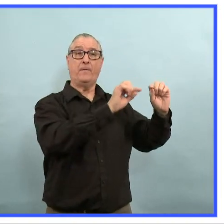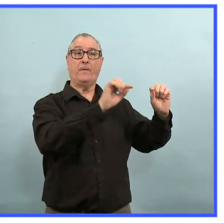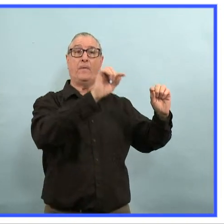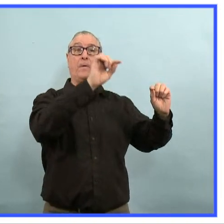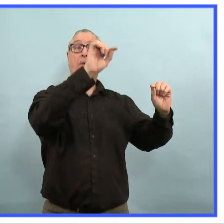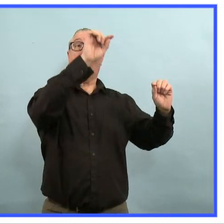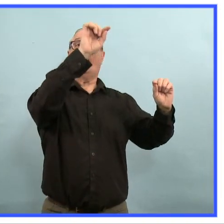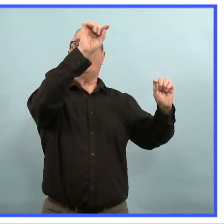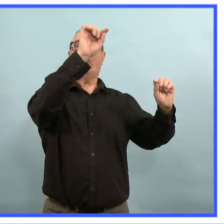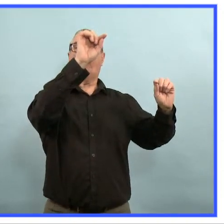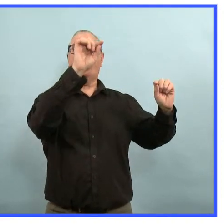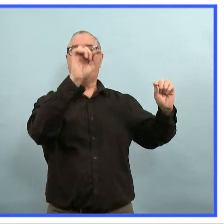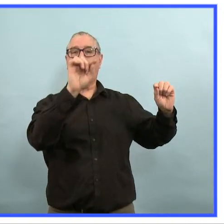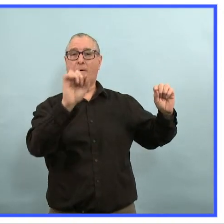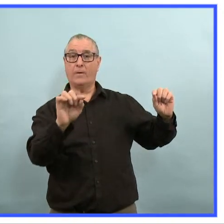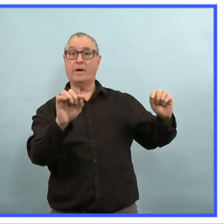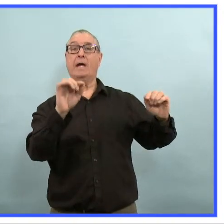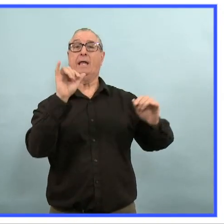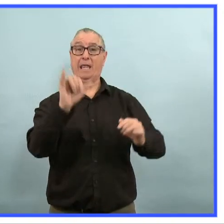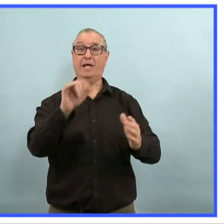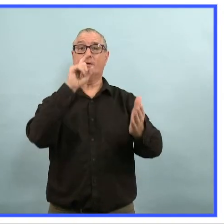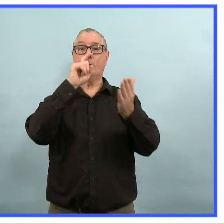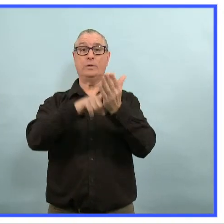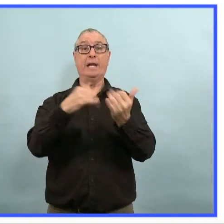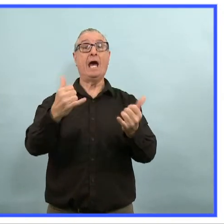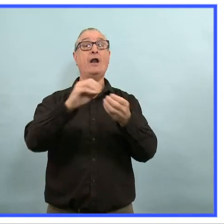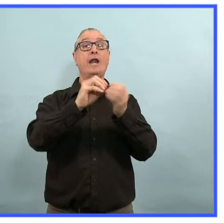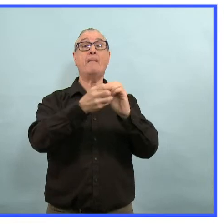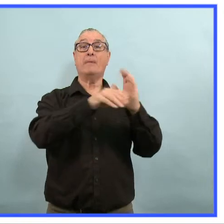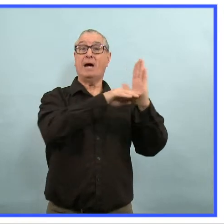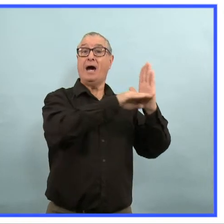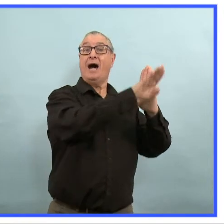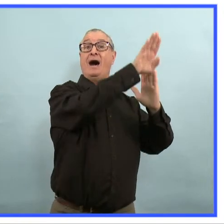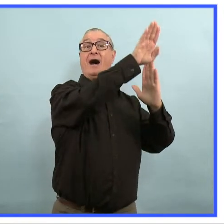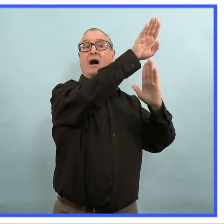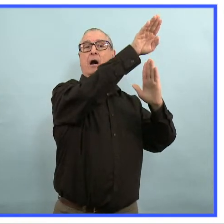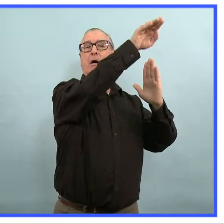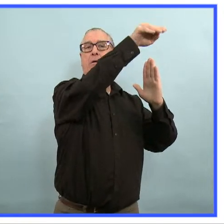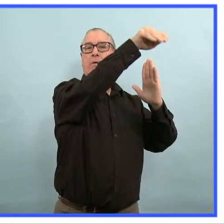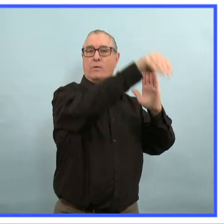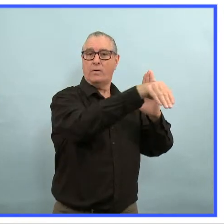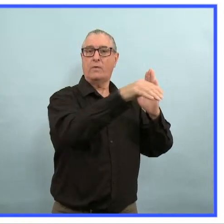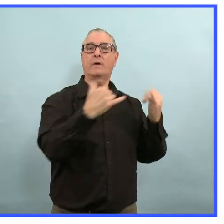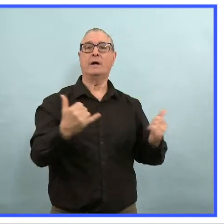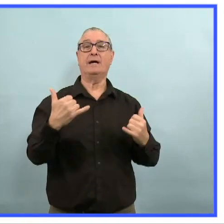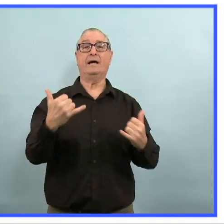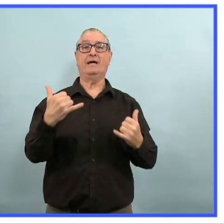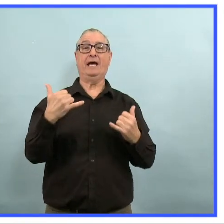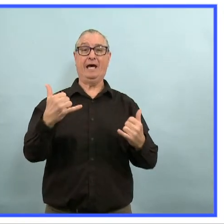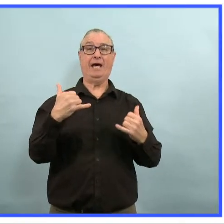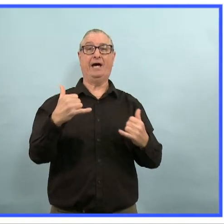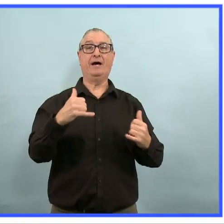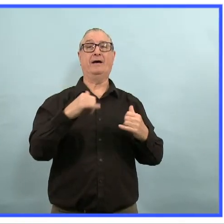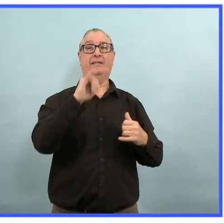here that this is trending in that right direction we see a peak in in early january and uh and that